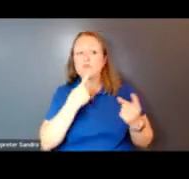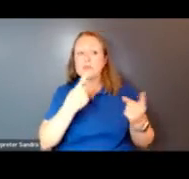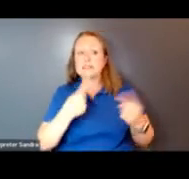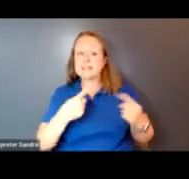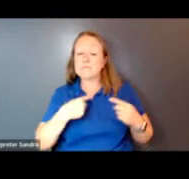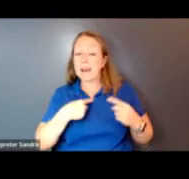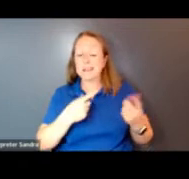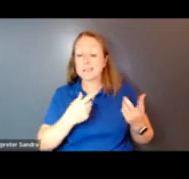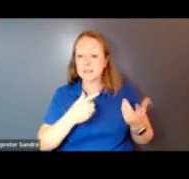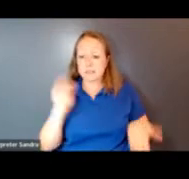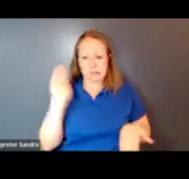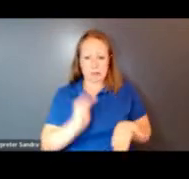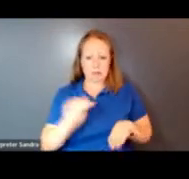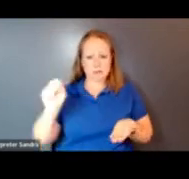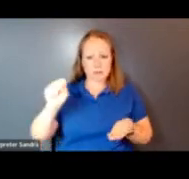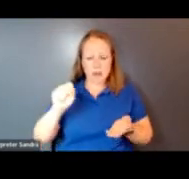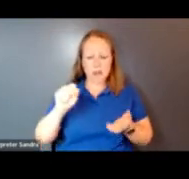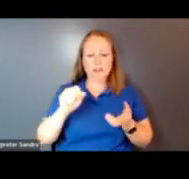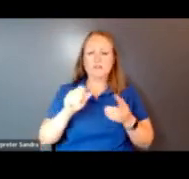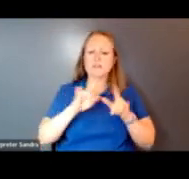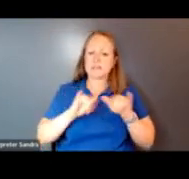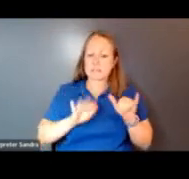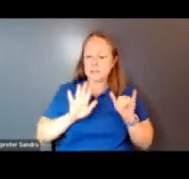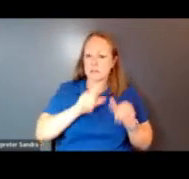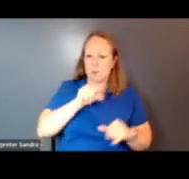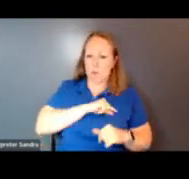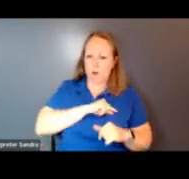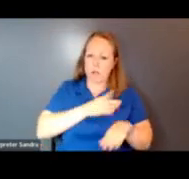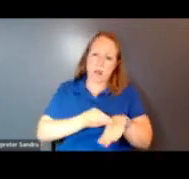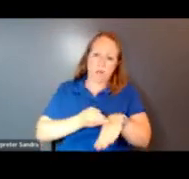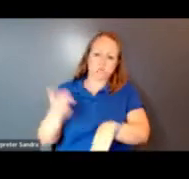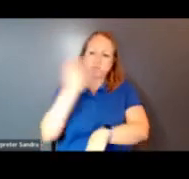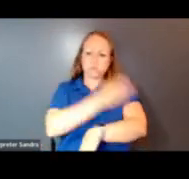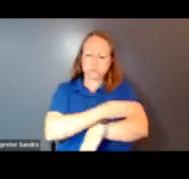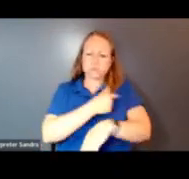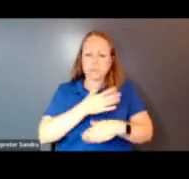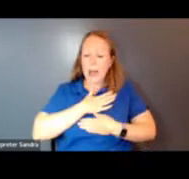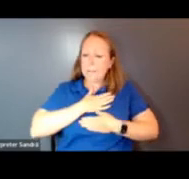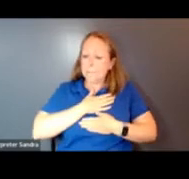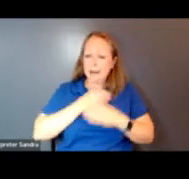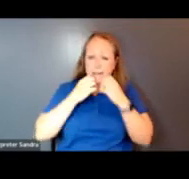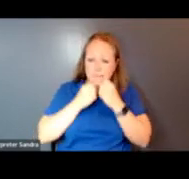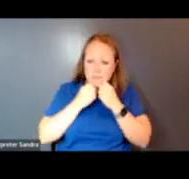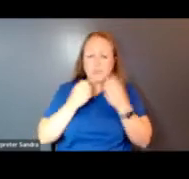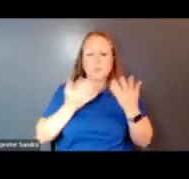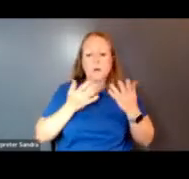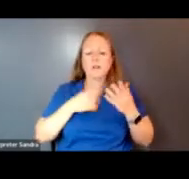really focus on long term relationships. And it's important for me to work